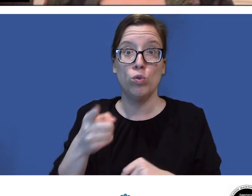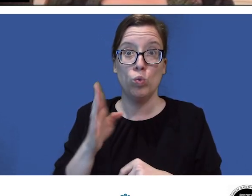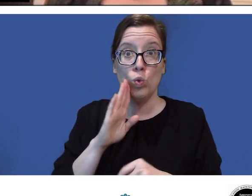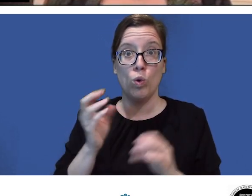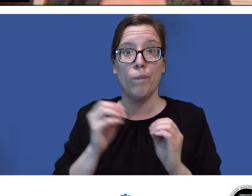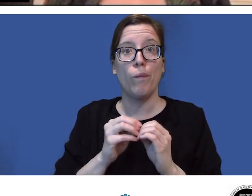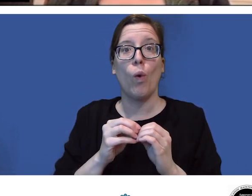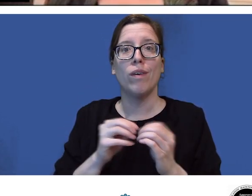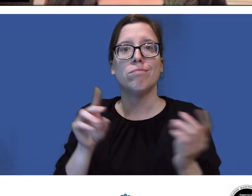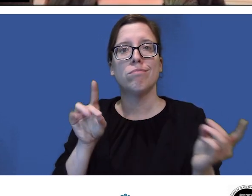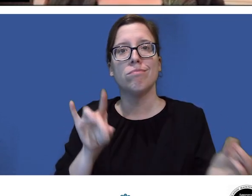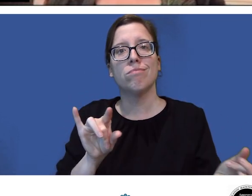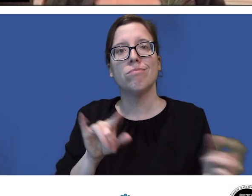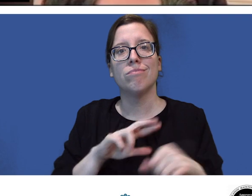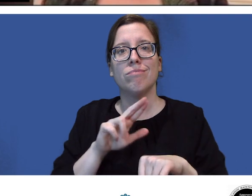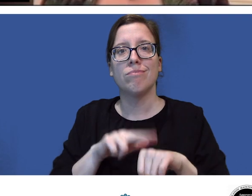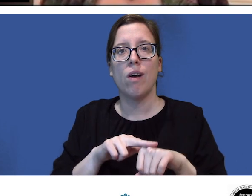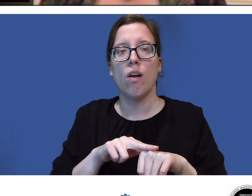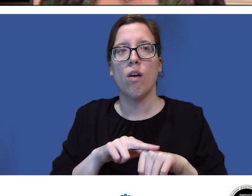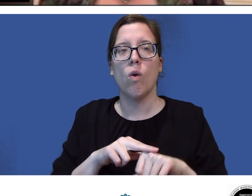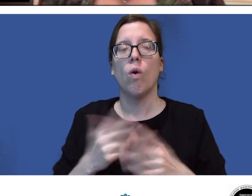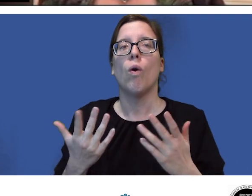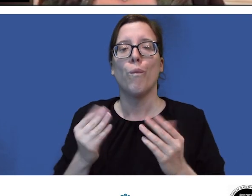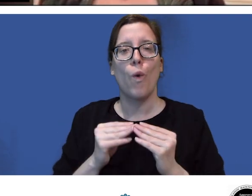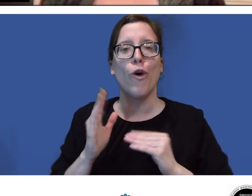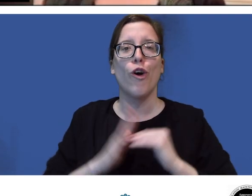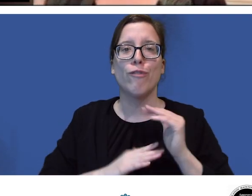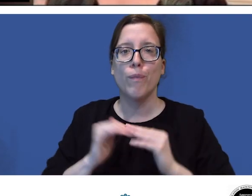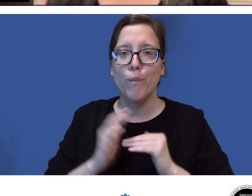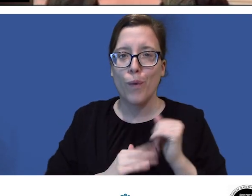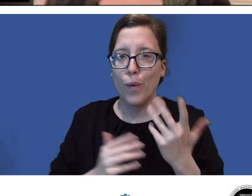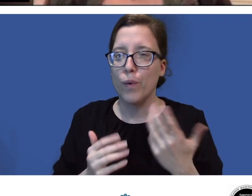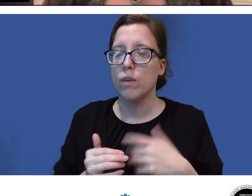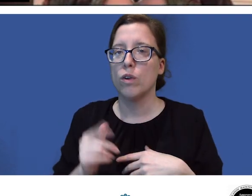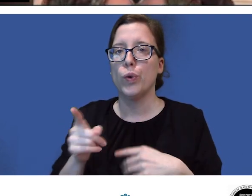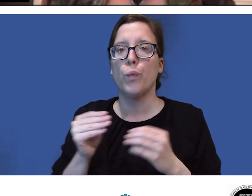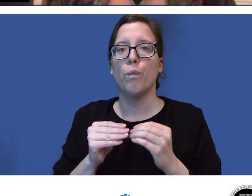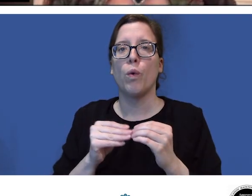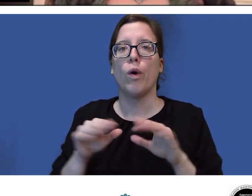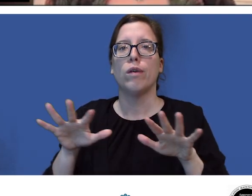One main reason is you will be more natural. You will be more comfortable.